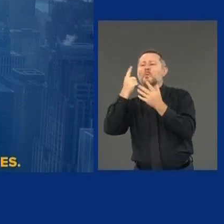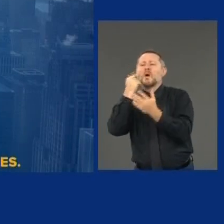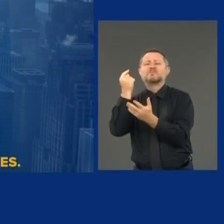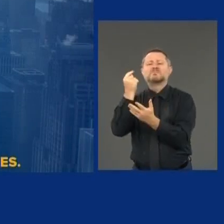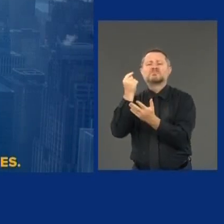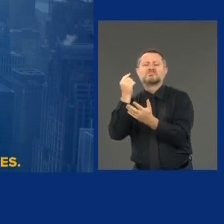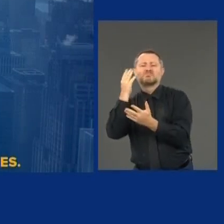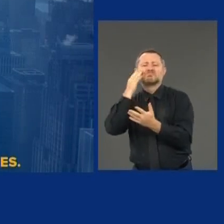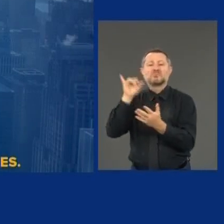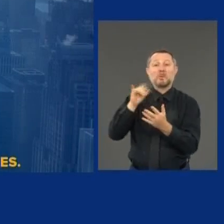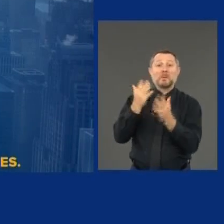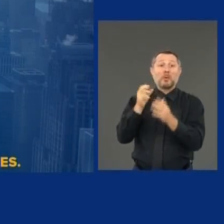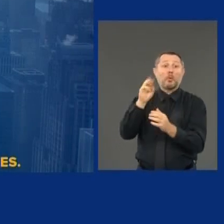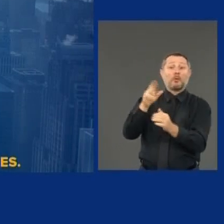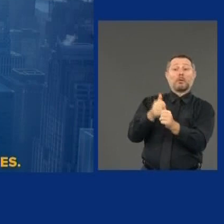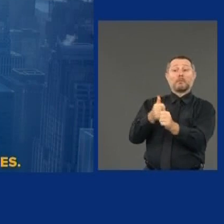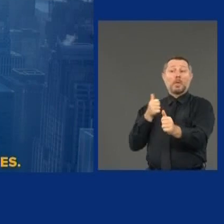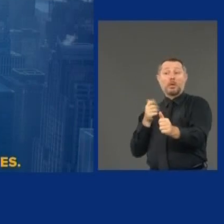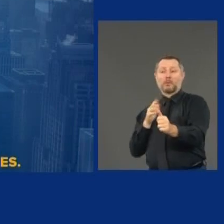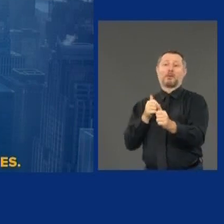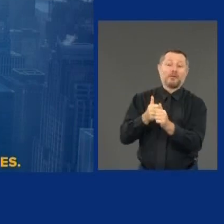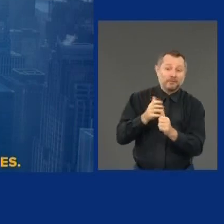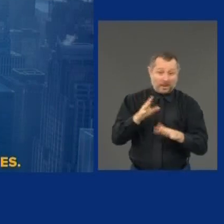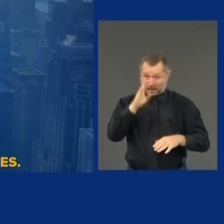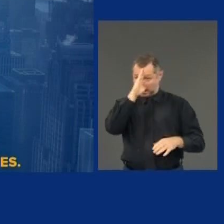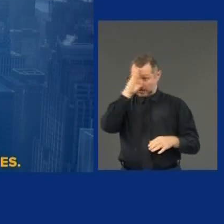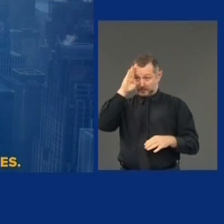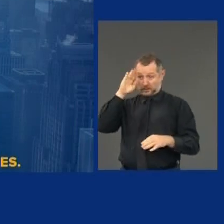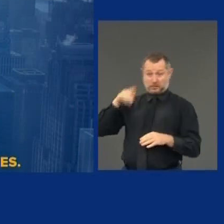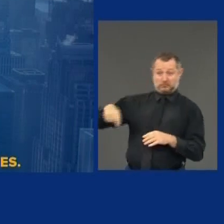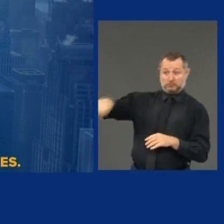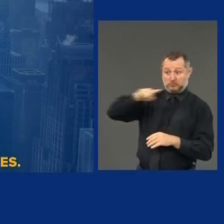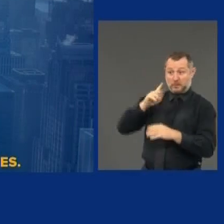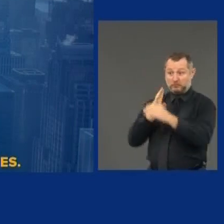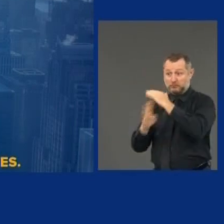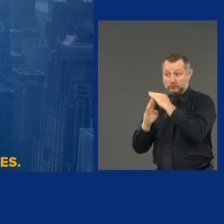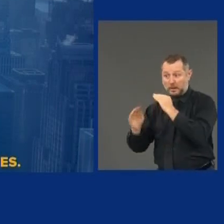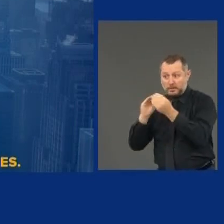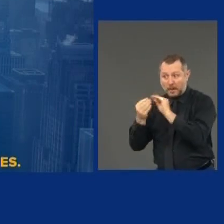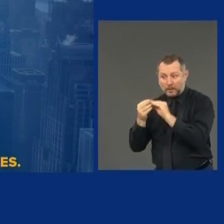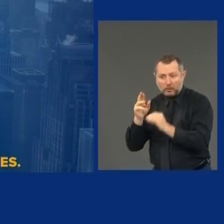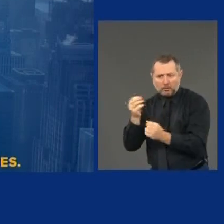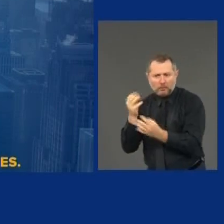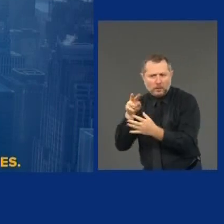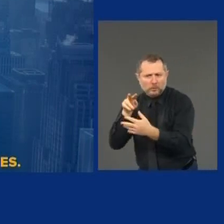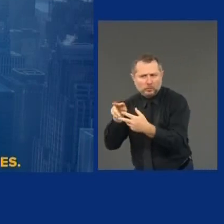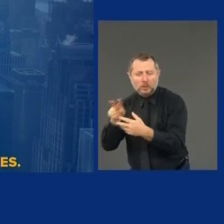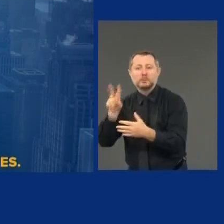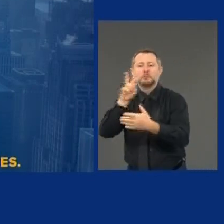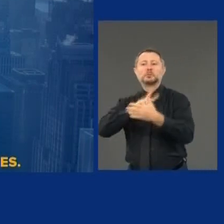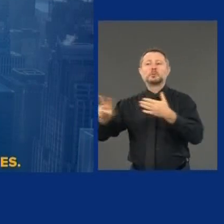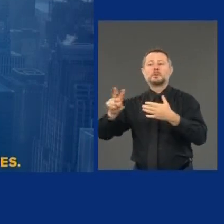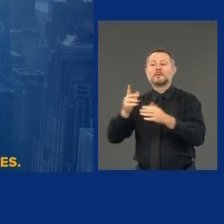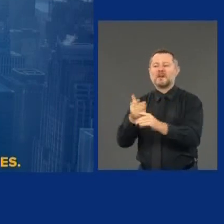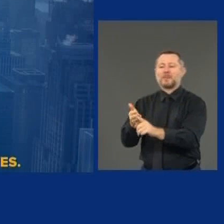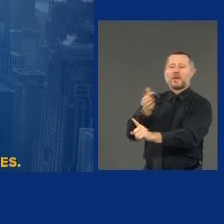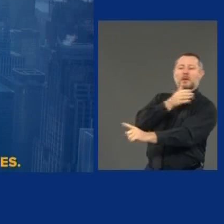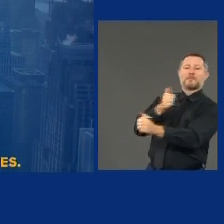INDICATORS. HOSPITALIZATION RATE IS DEFINITIVE BUT THE HOSPITALIZATION RATE IS PROBABLY TWO WEEKS LAGGING BEHIND THE